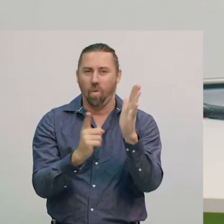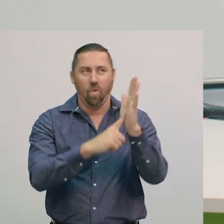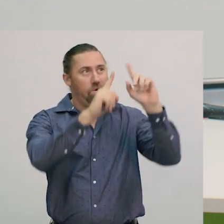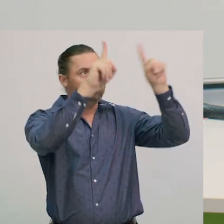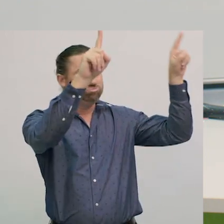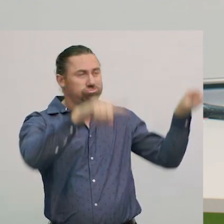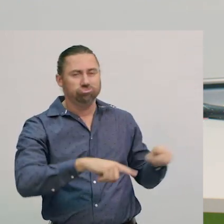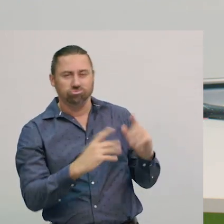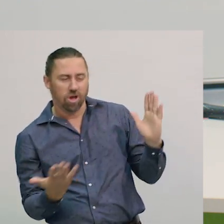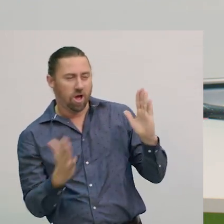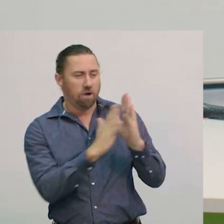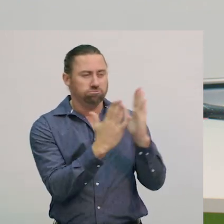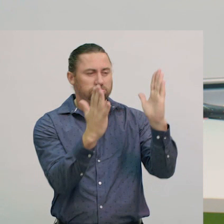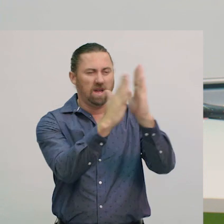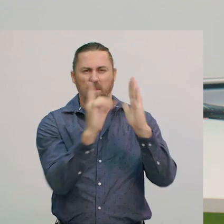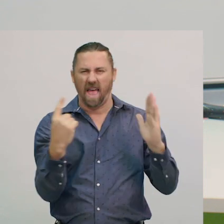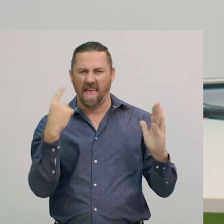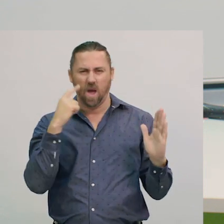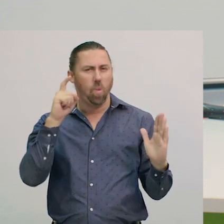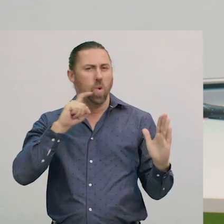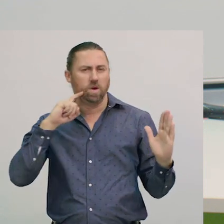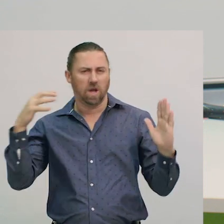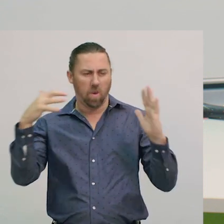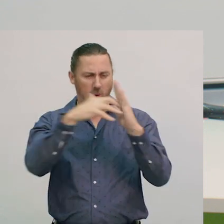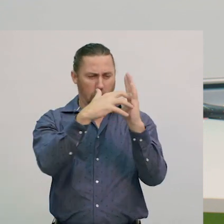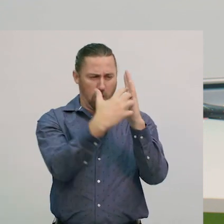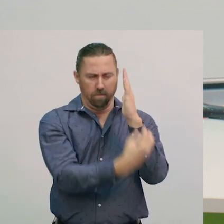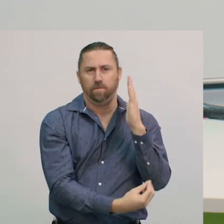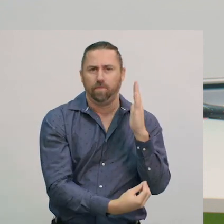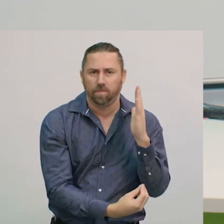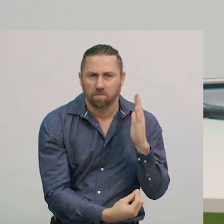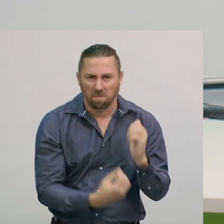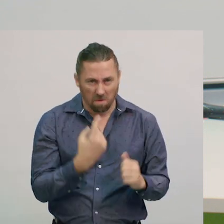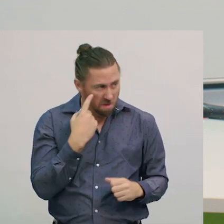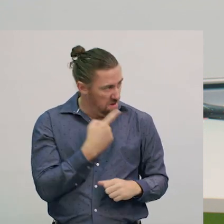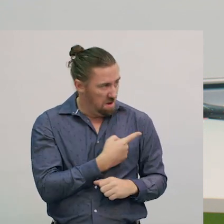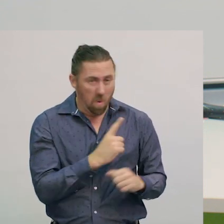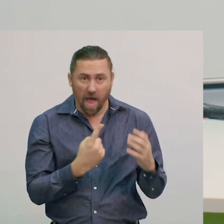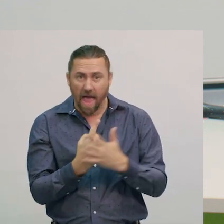But because it not waterproof – here’s some I've put in water –